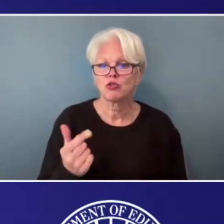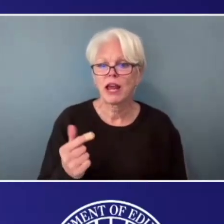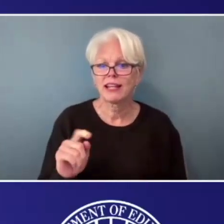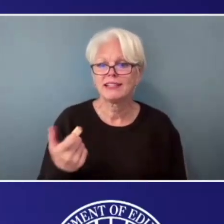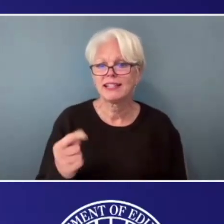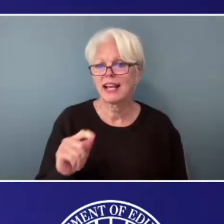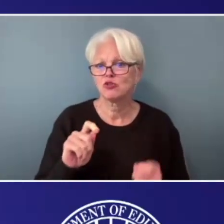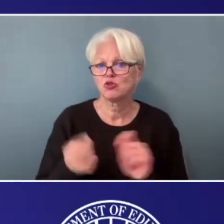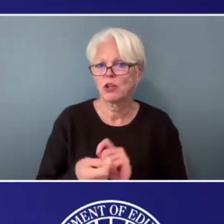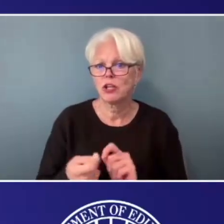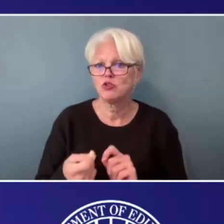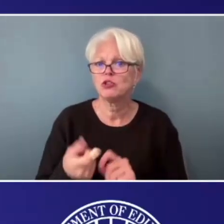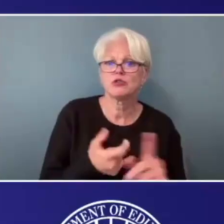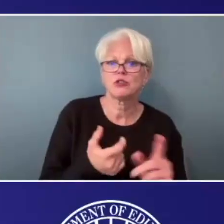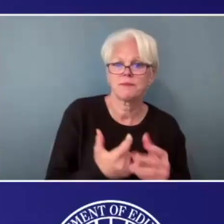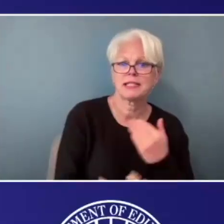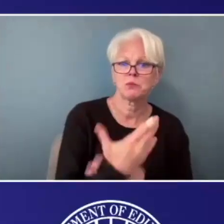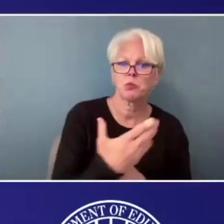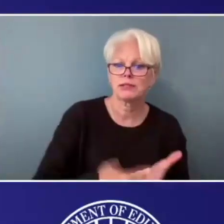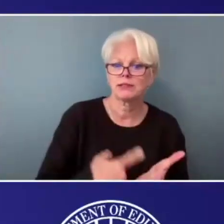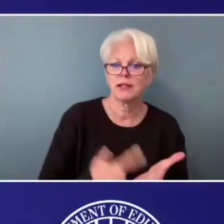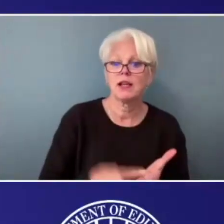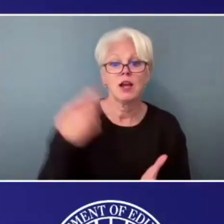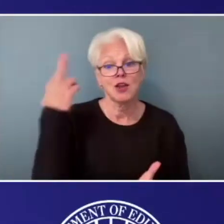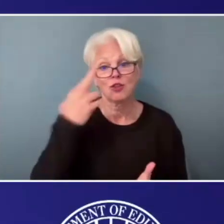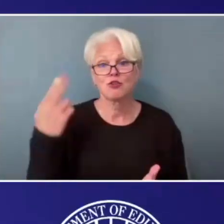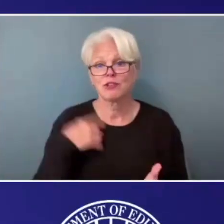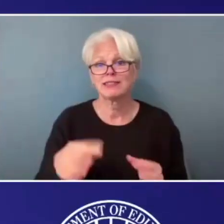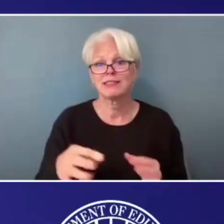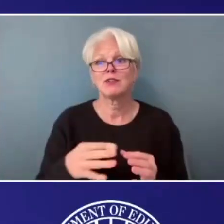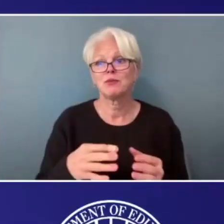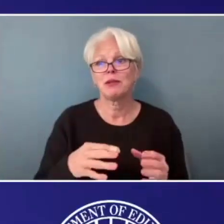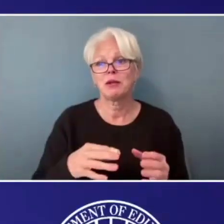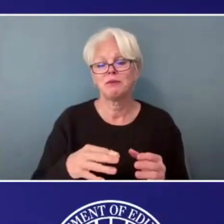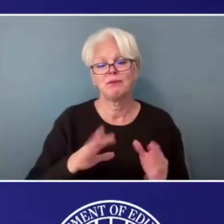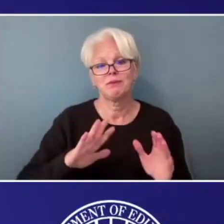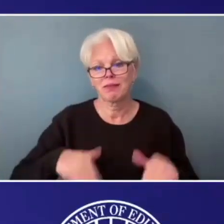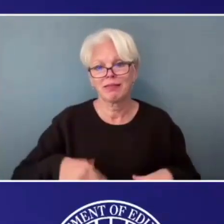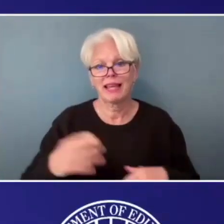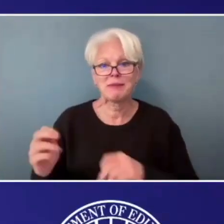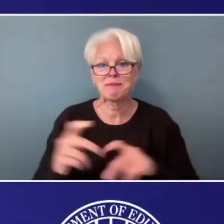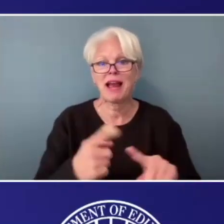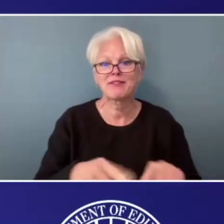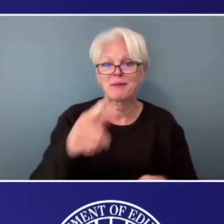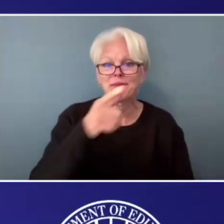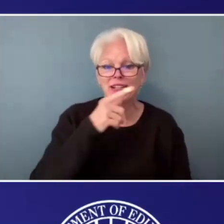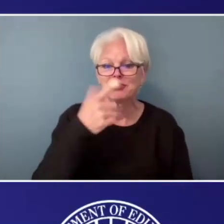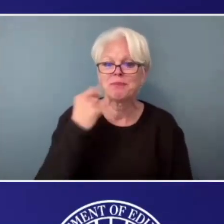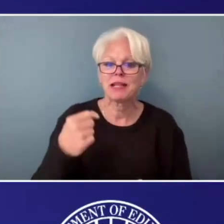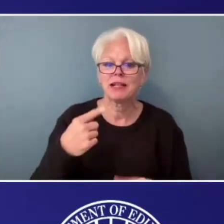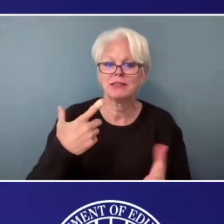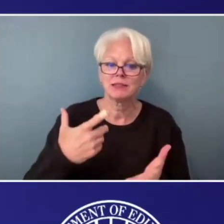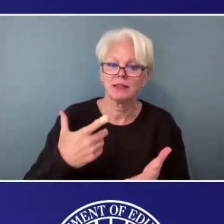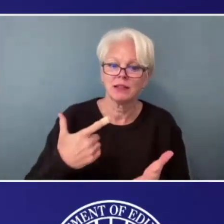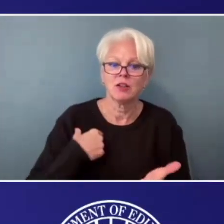And the reason we were late again from lunch is to go over some of the reg text changes based on our discussion this